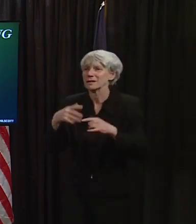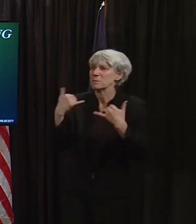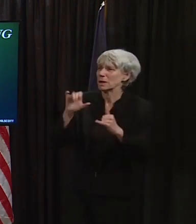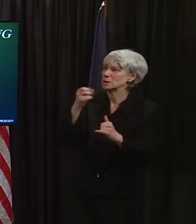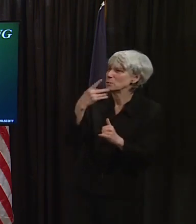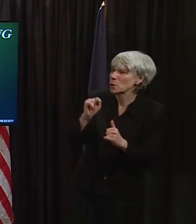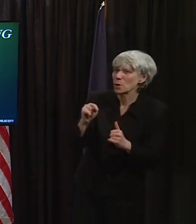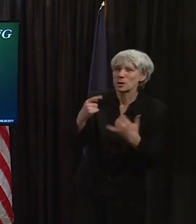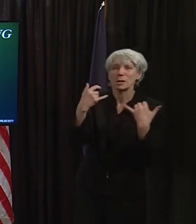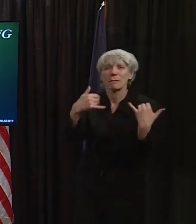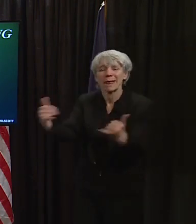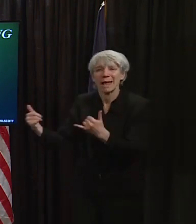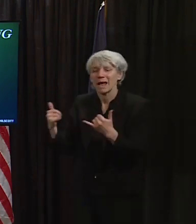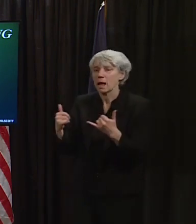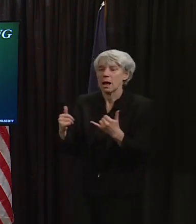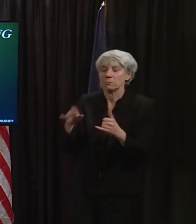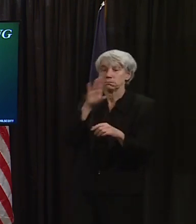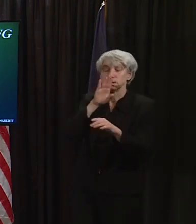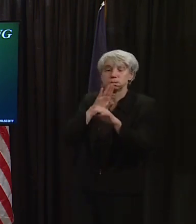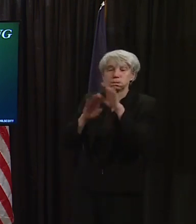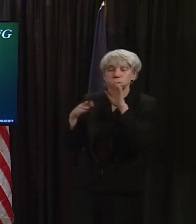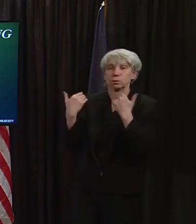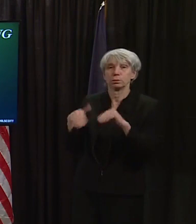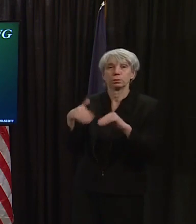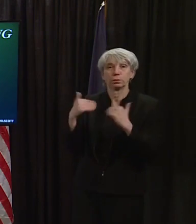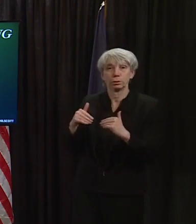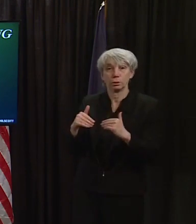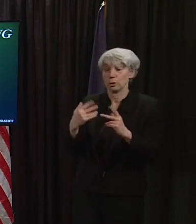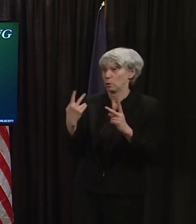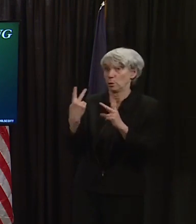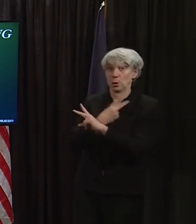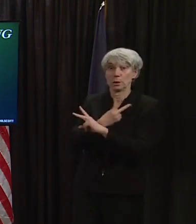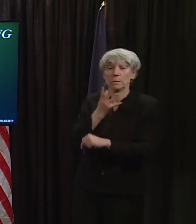lives and jobs of their parents and that of their teachers and school staff.